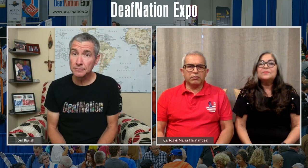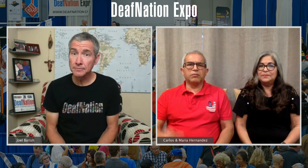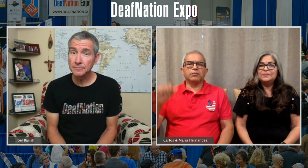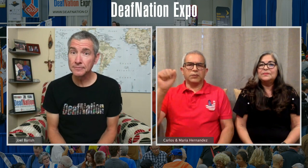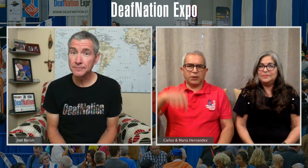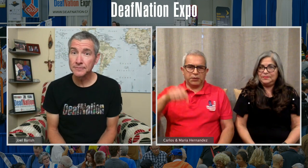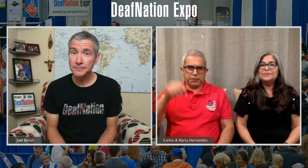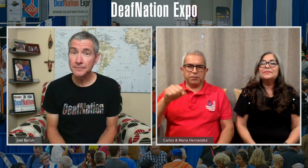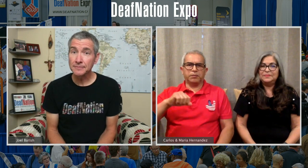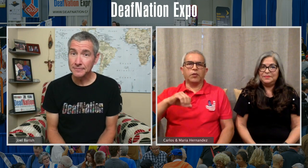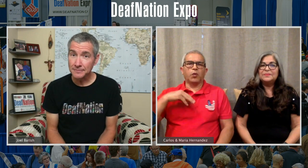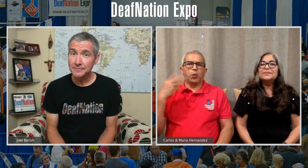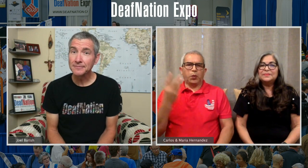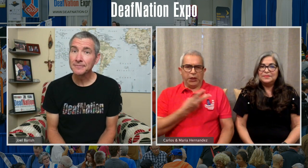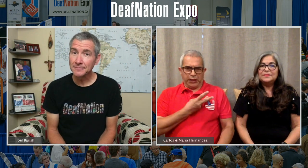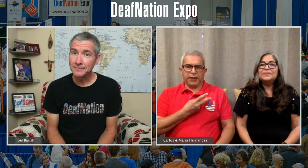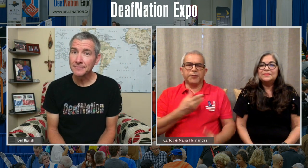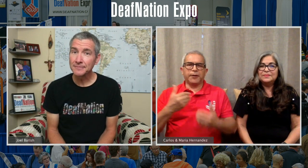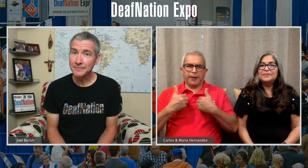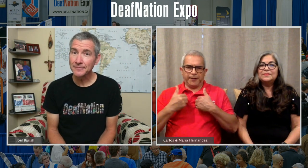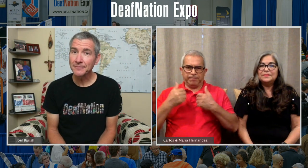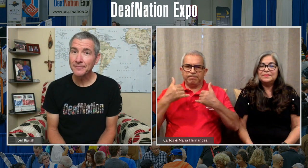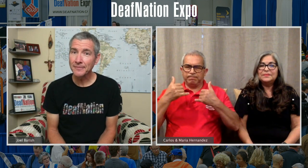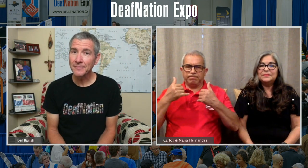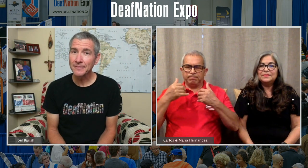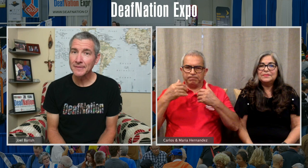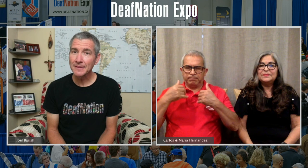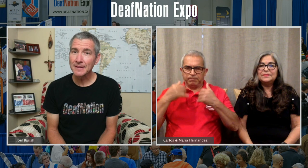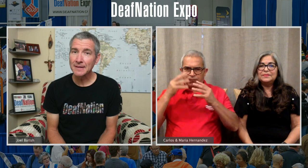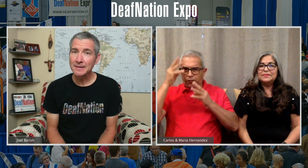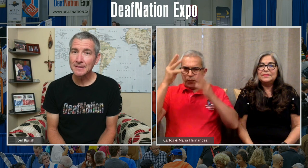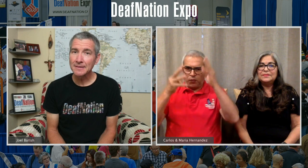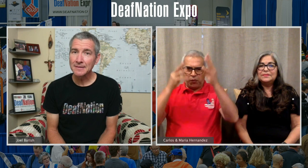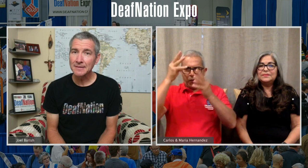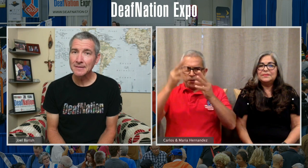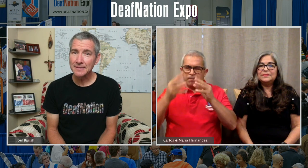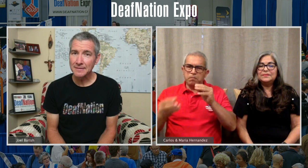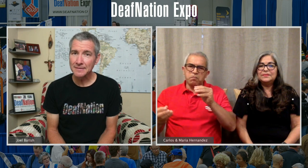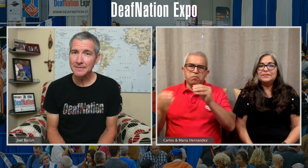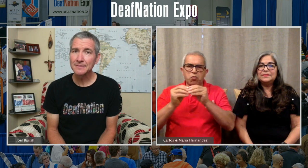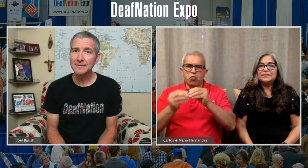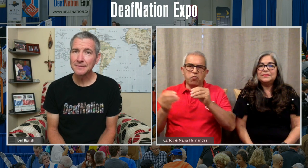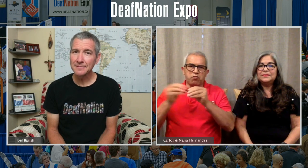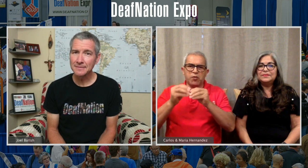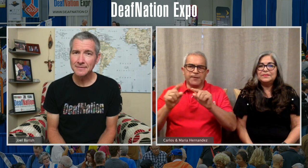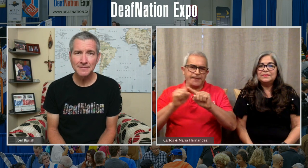Yes, we have more ideas,